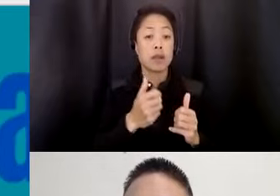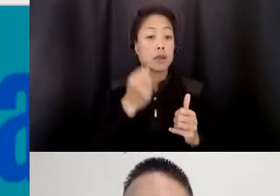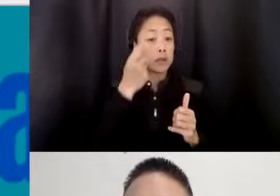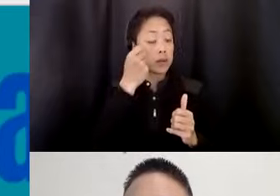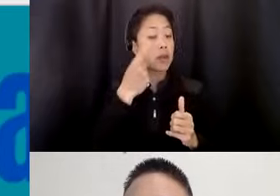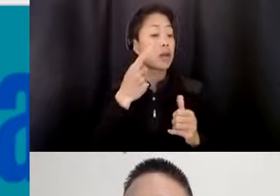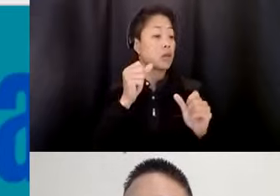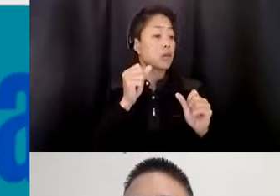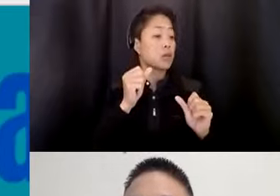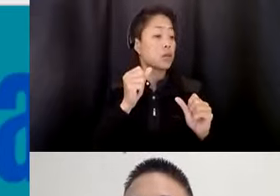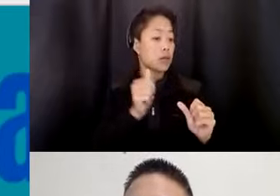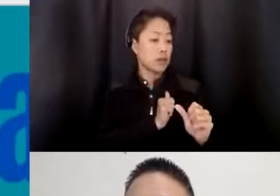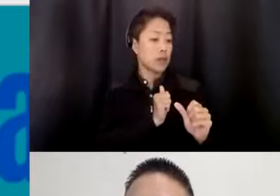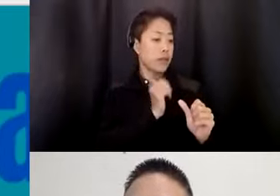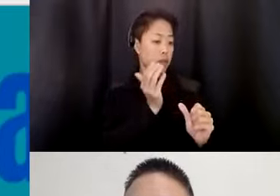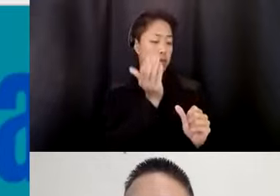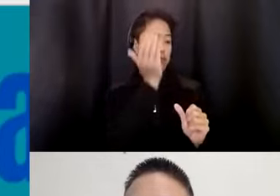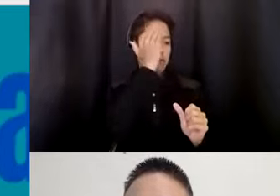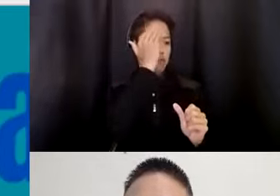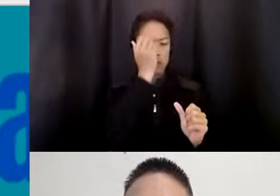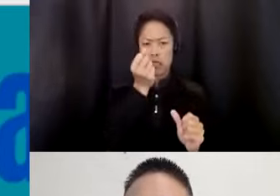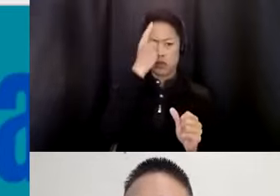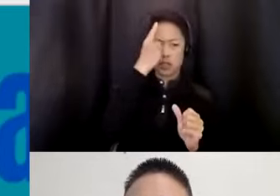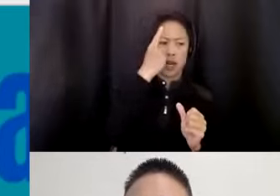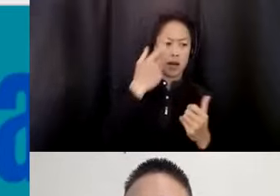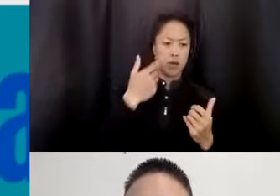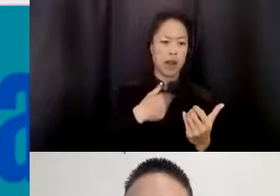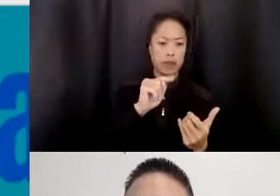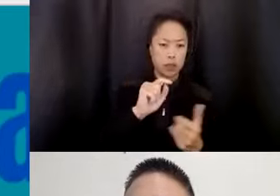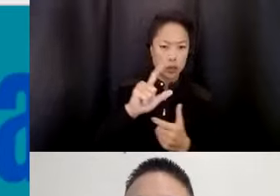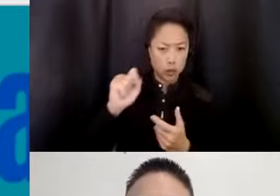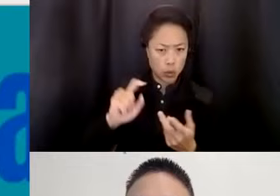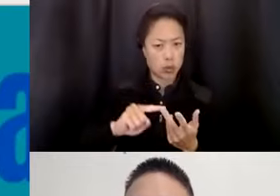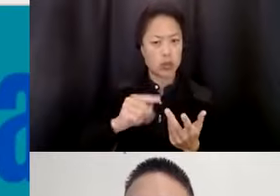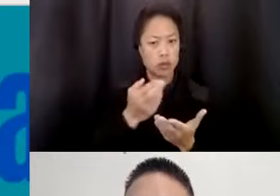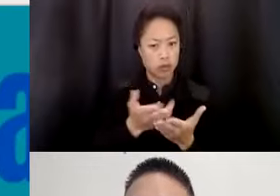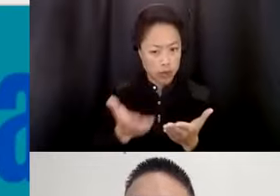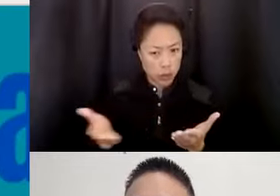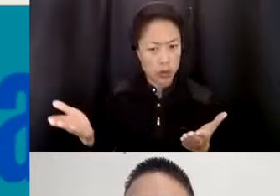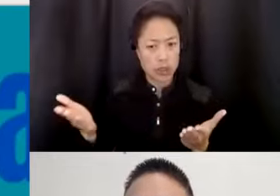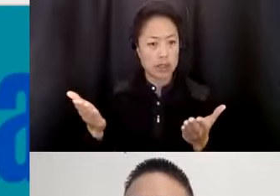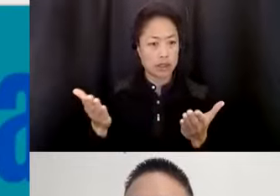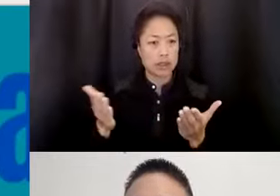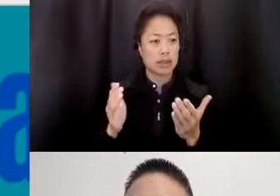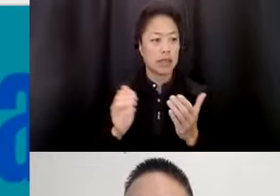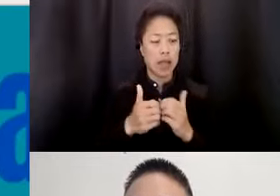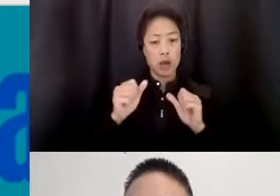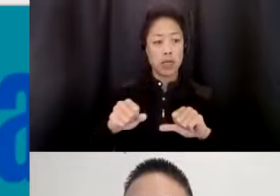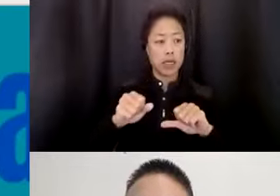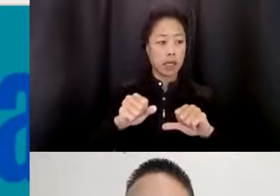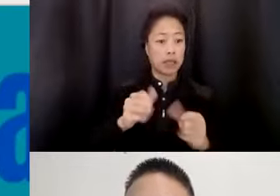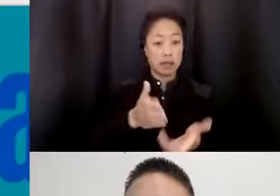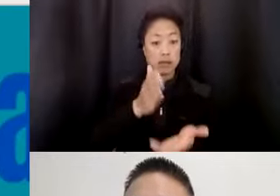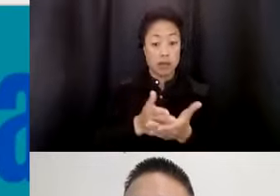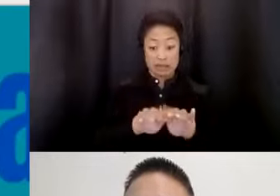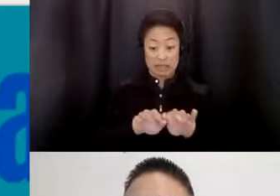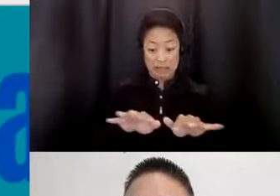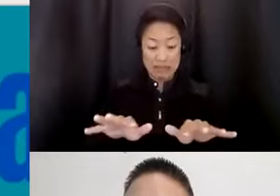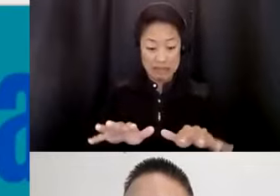with the knowledge, tools, and resources to stop the spread, the sooner we’ll get out of this.